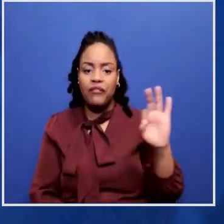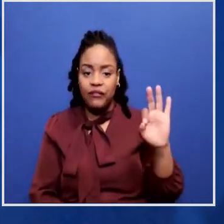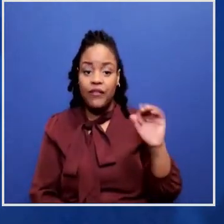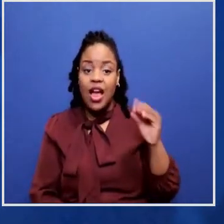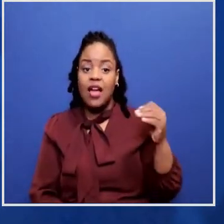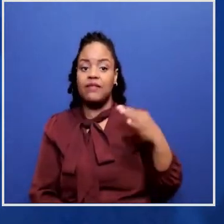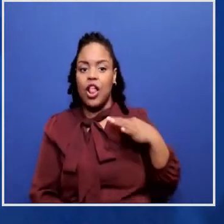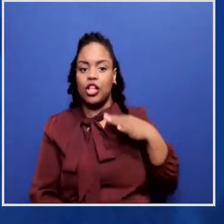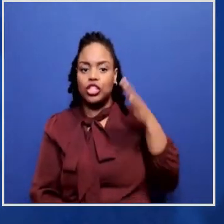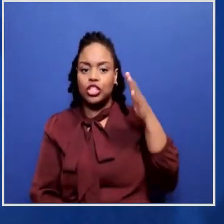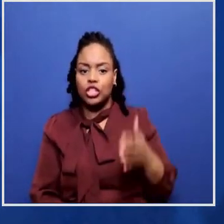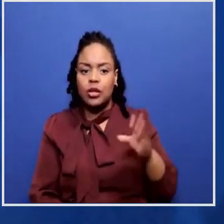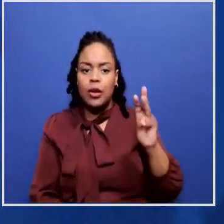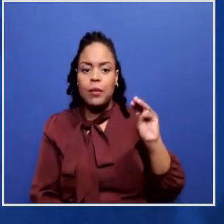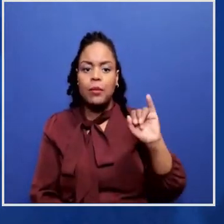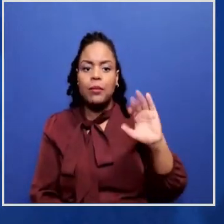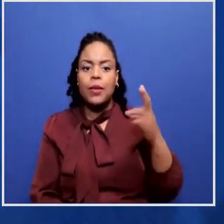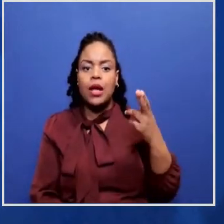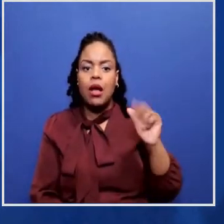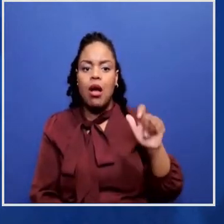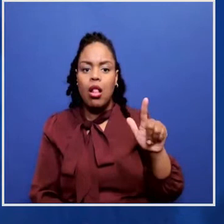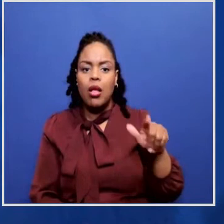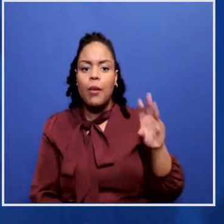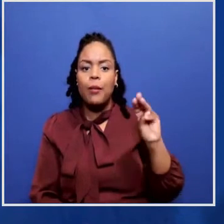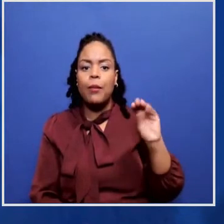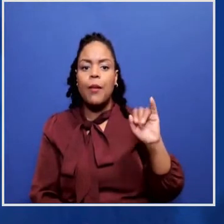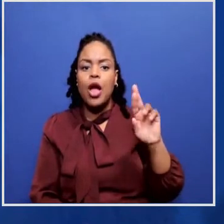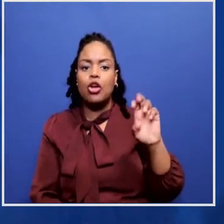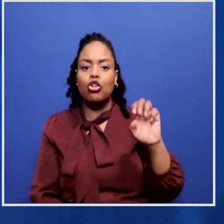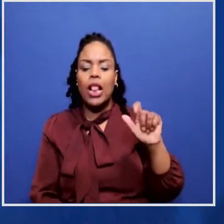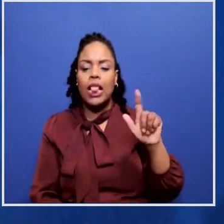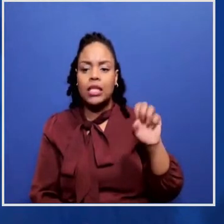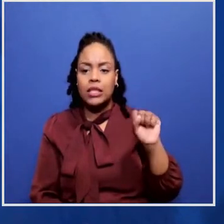SECOND GENTLEMAN, DOUG EMHOFF,